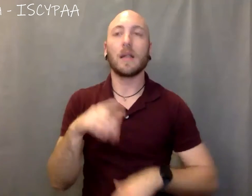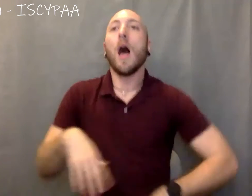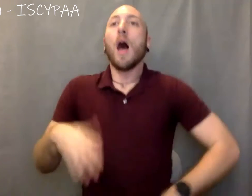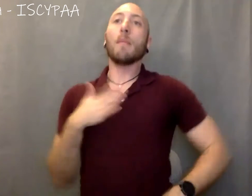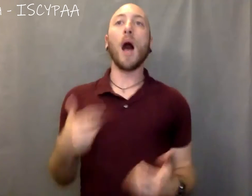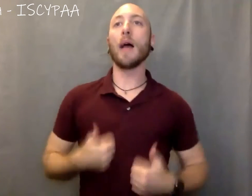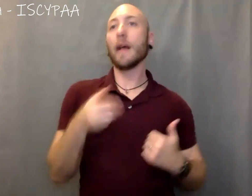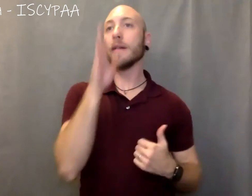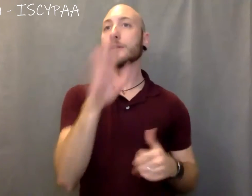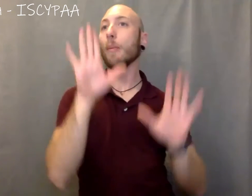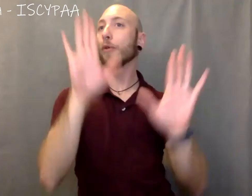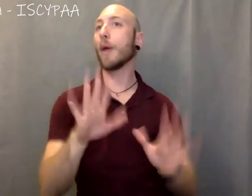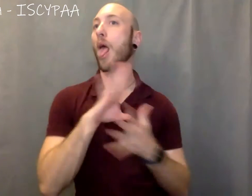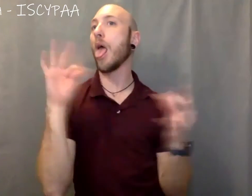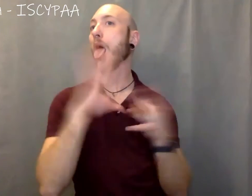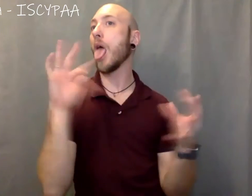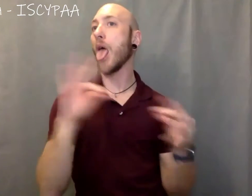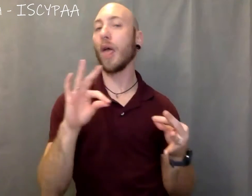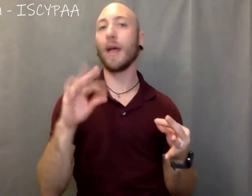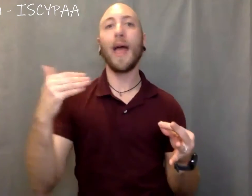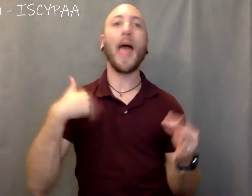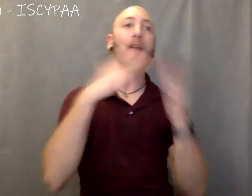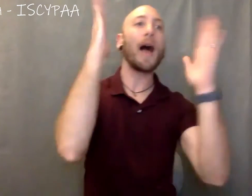how they have all the things in the house and the white picket fence and the babies